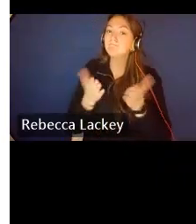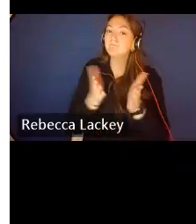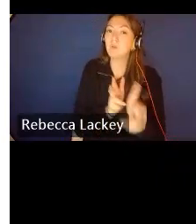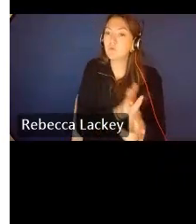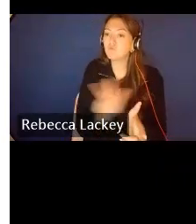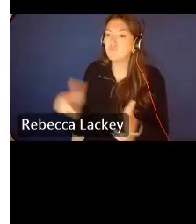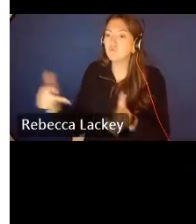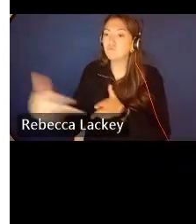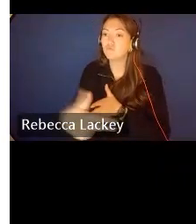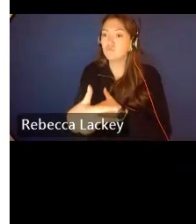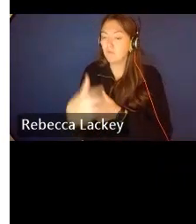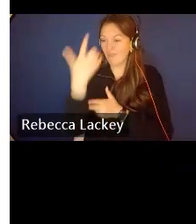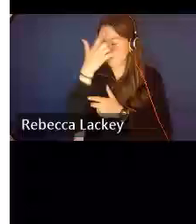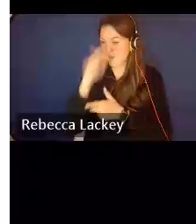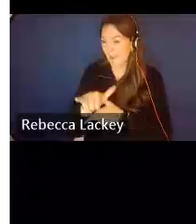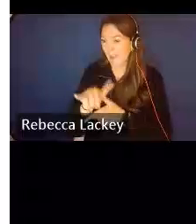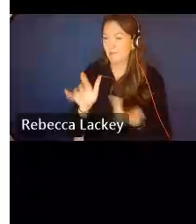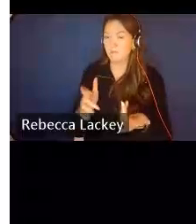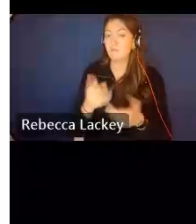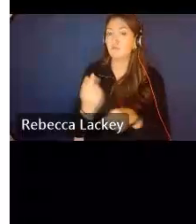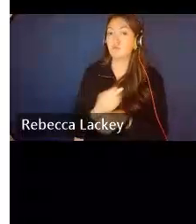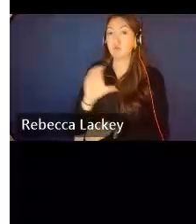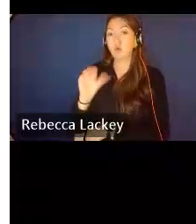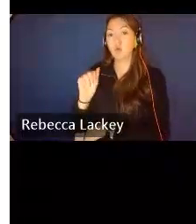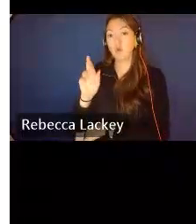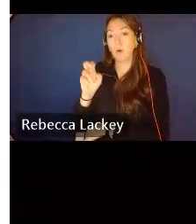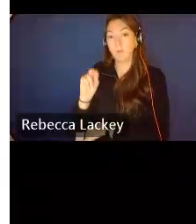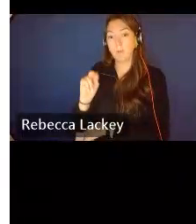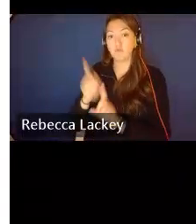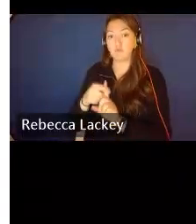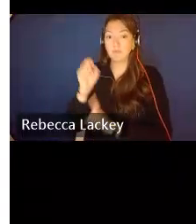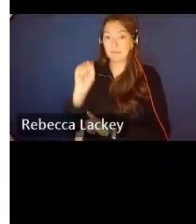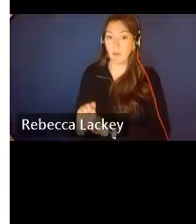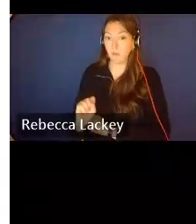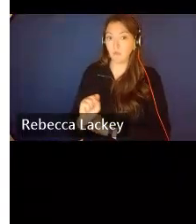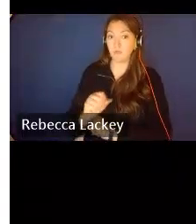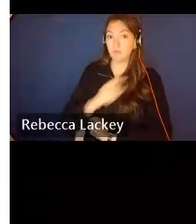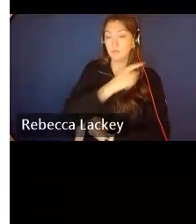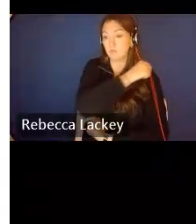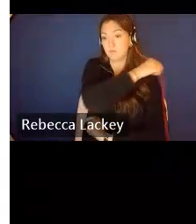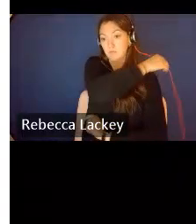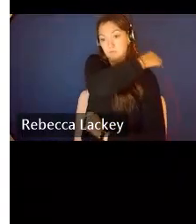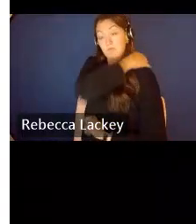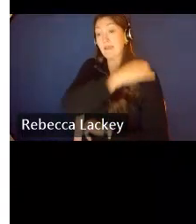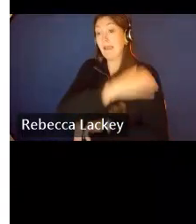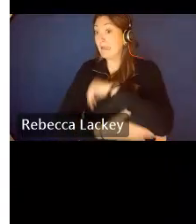for the one-way traffic using Carmen Road to the south. Since the county maintains this road,